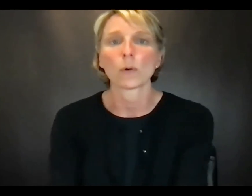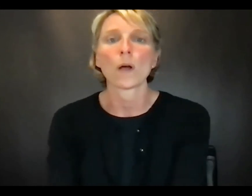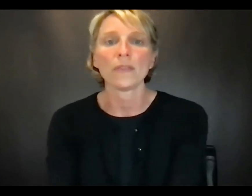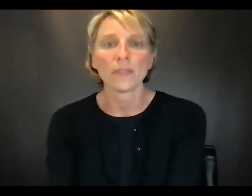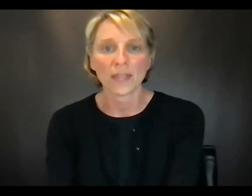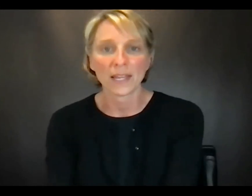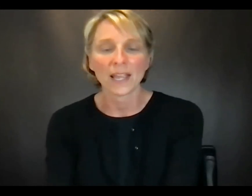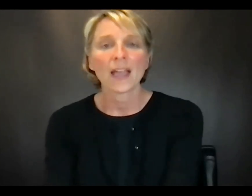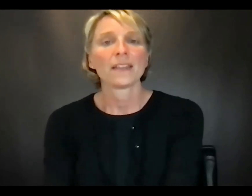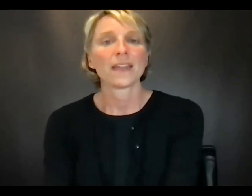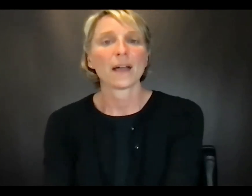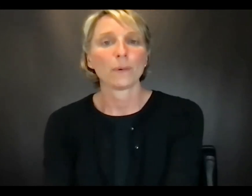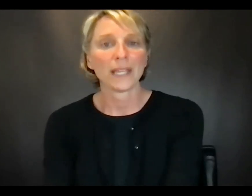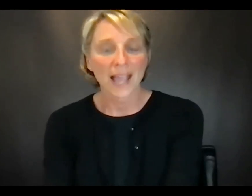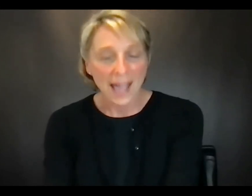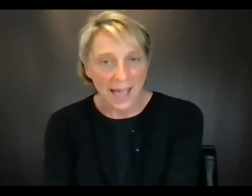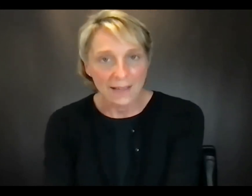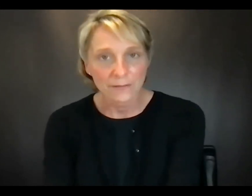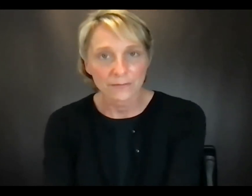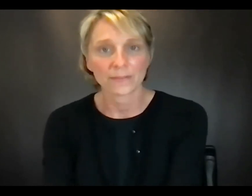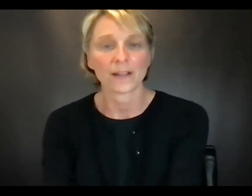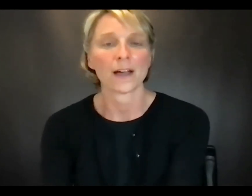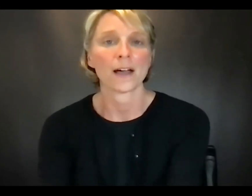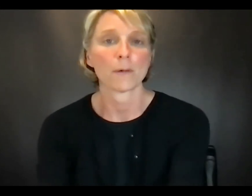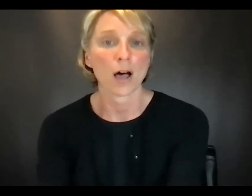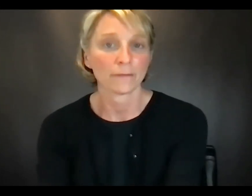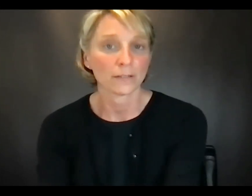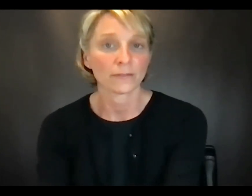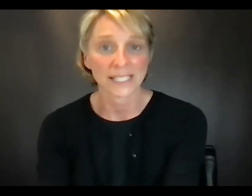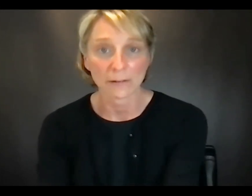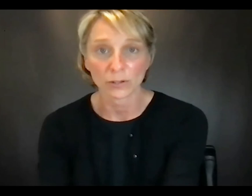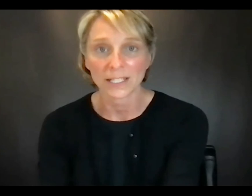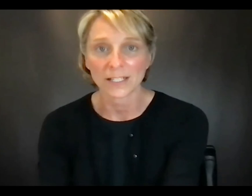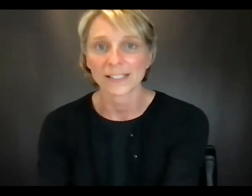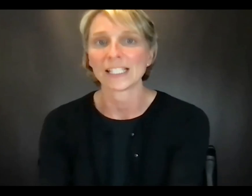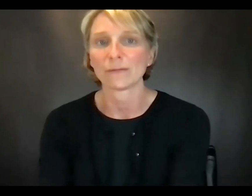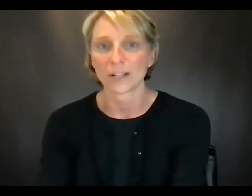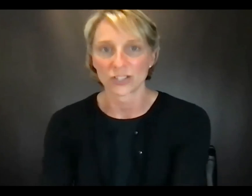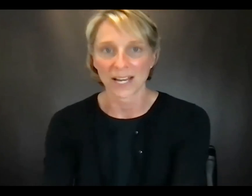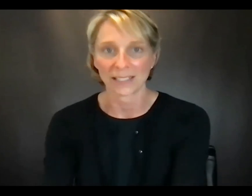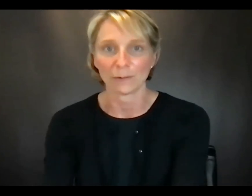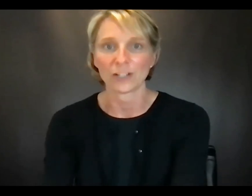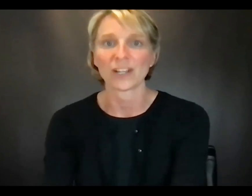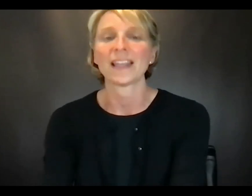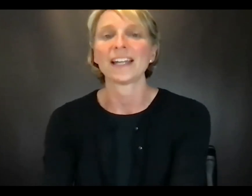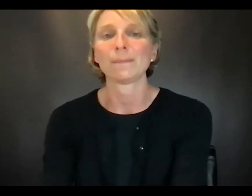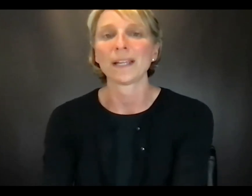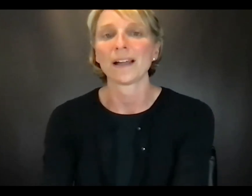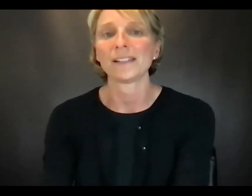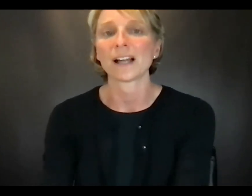one thing that we have offered for several years is French Sign Language and that is because of